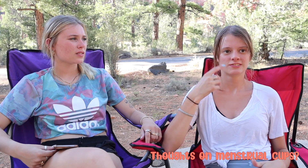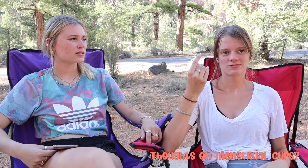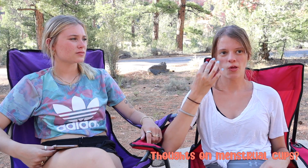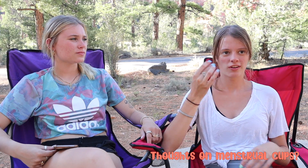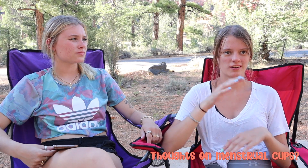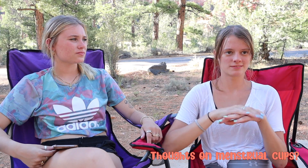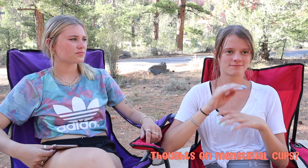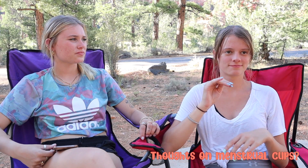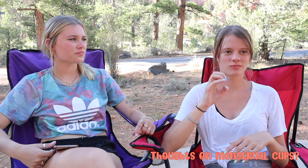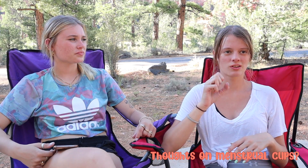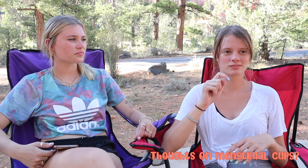K: